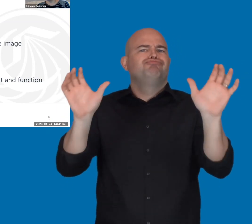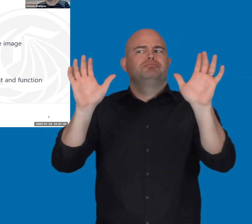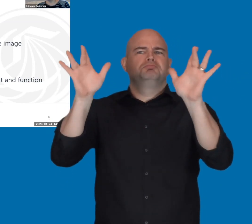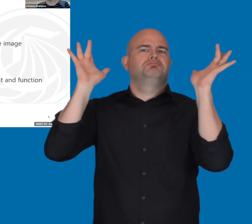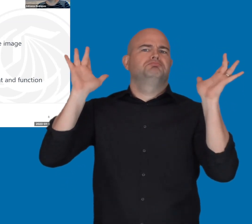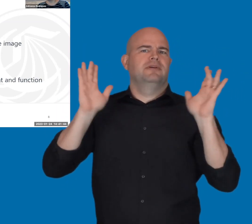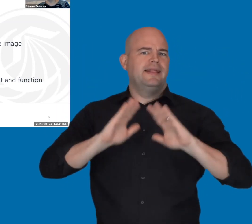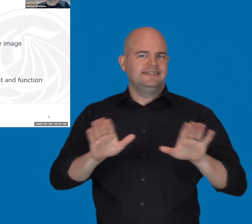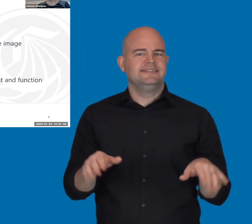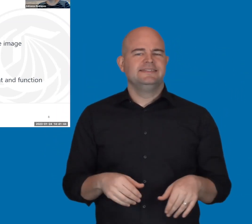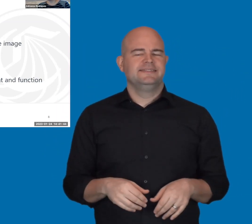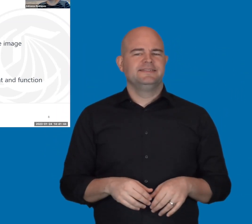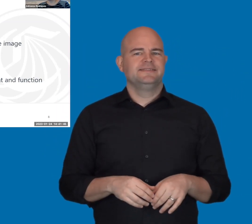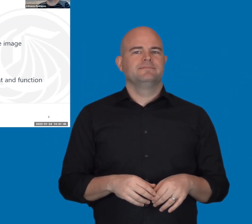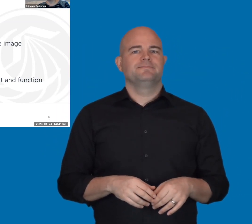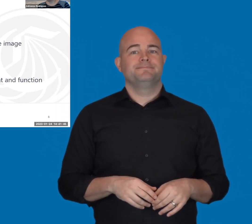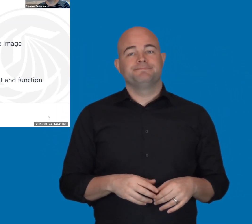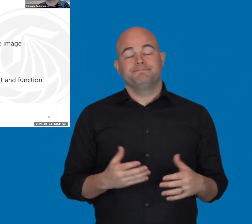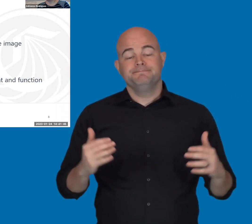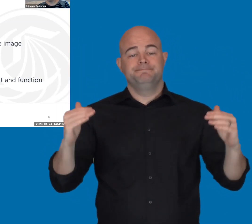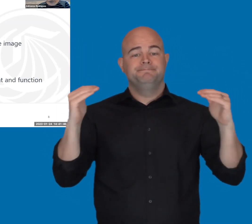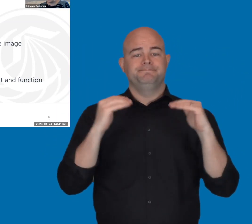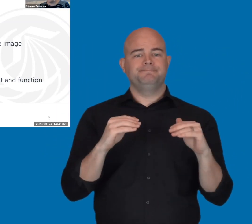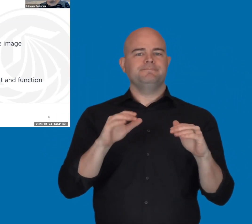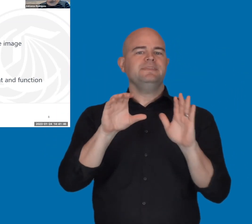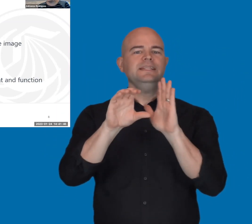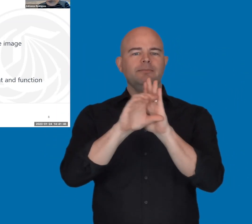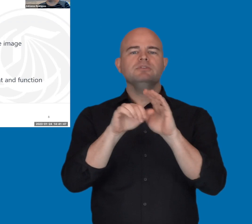So, images may also be described within the text surrounding the image.